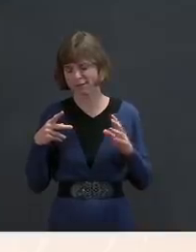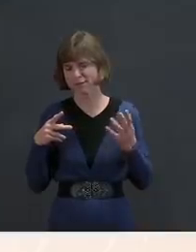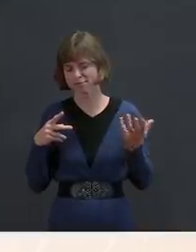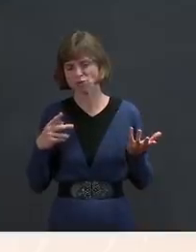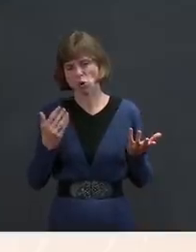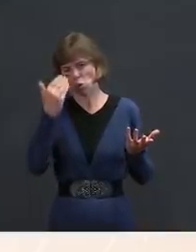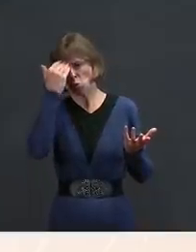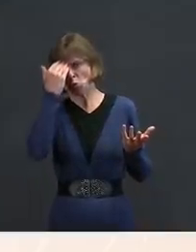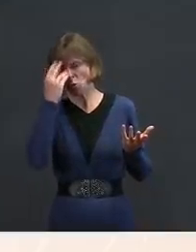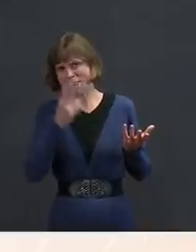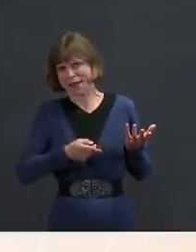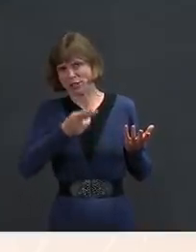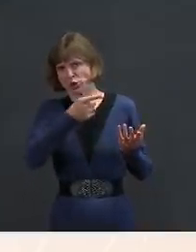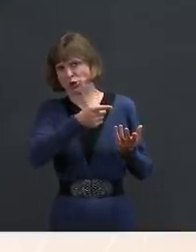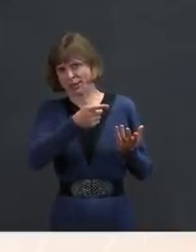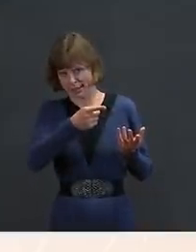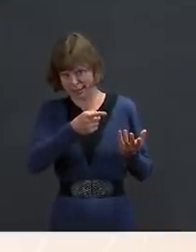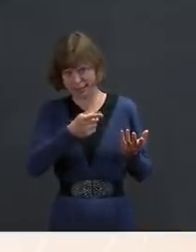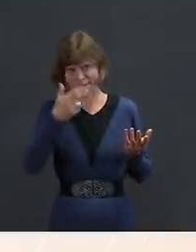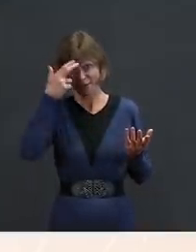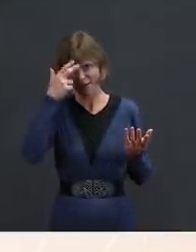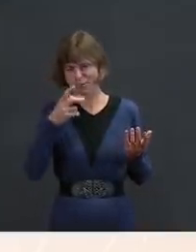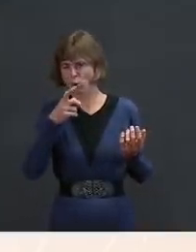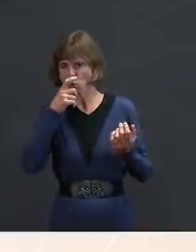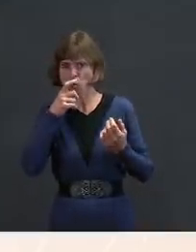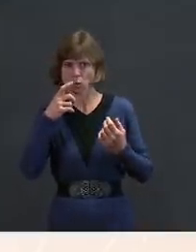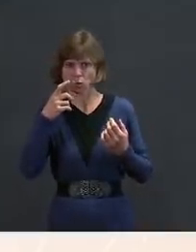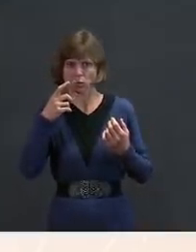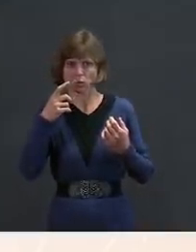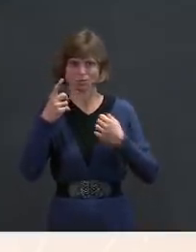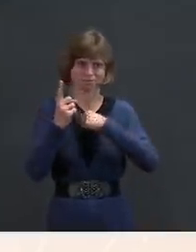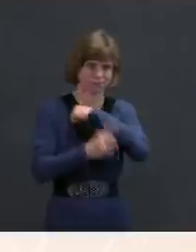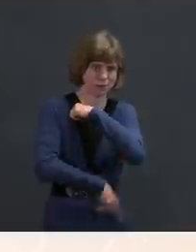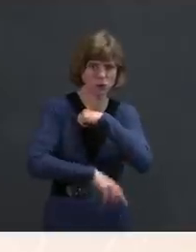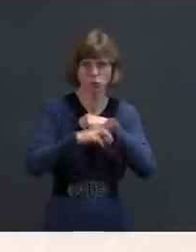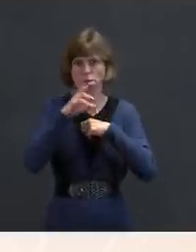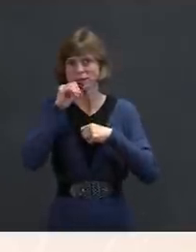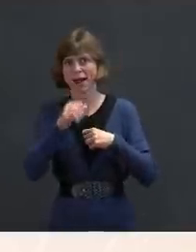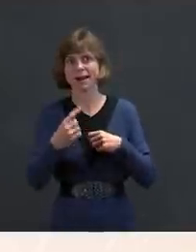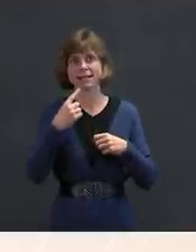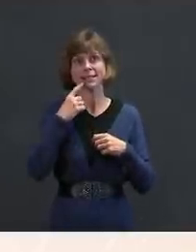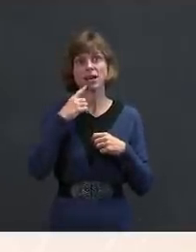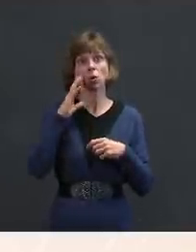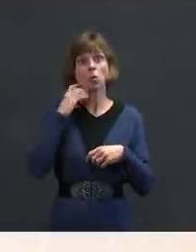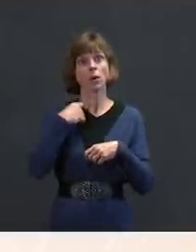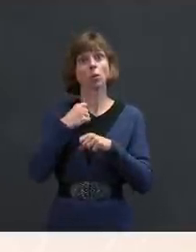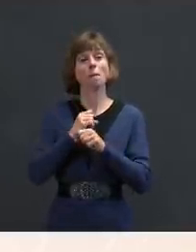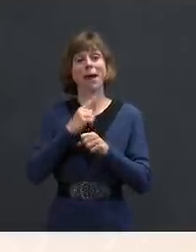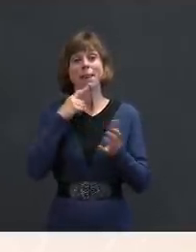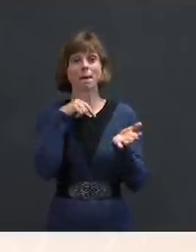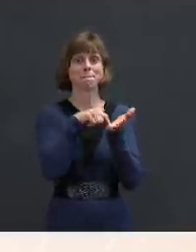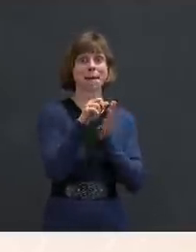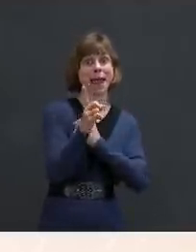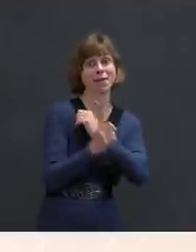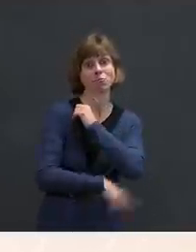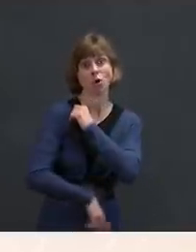in terms of who they sanction and who they haven't. But yet he said we're going to "make them pay the price" and make them "the pariah that they are."